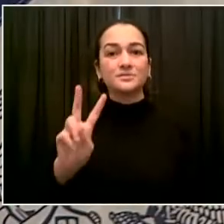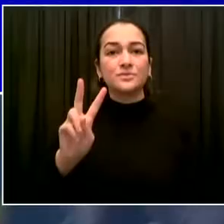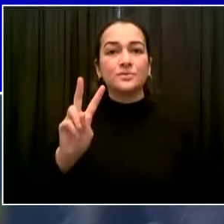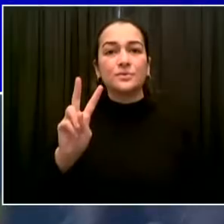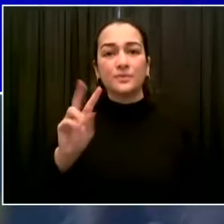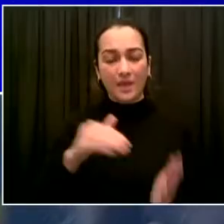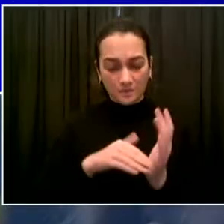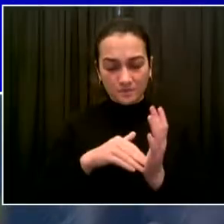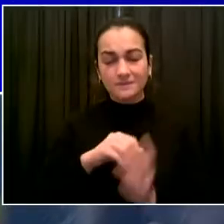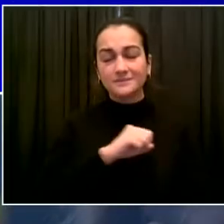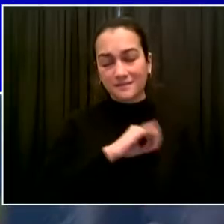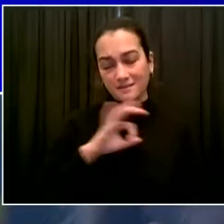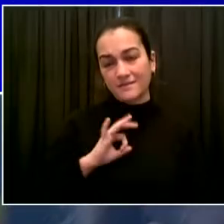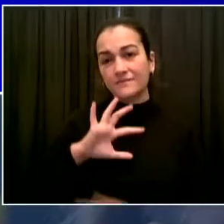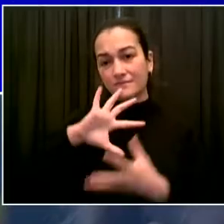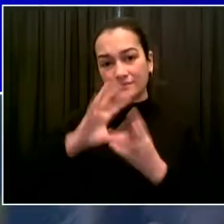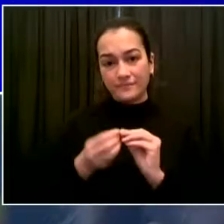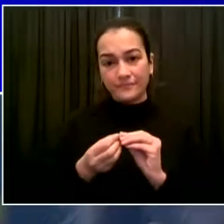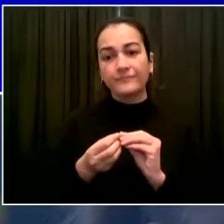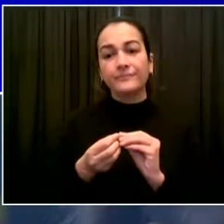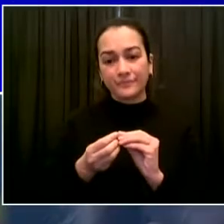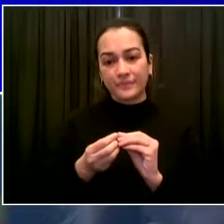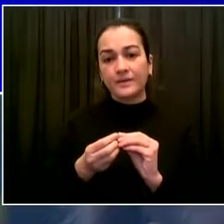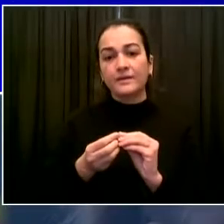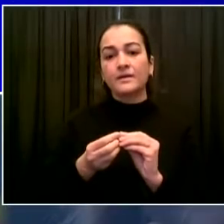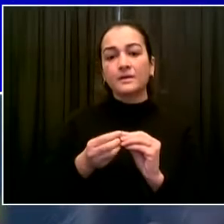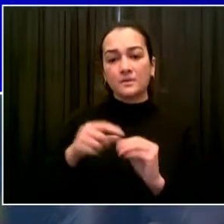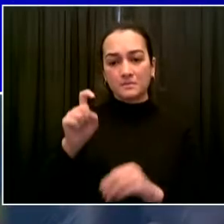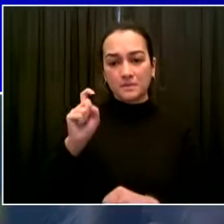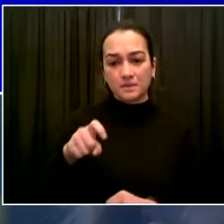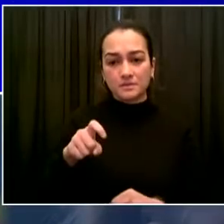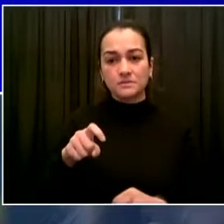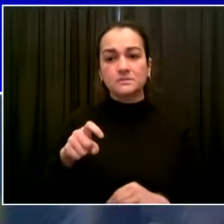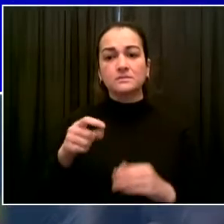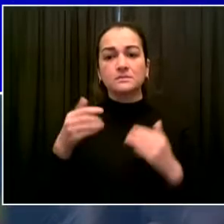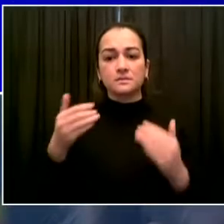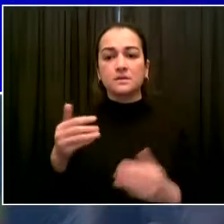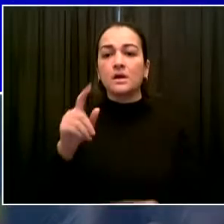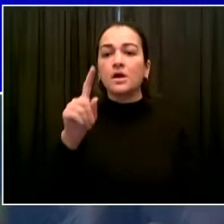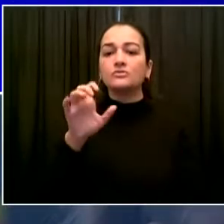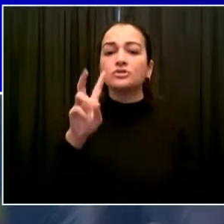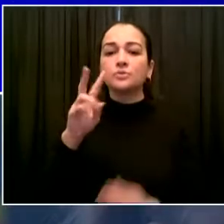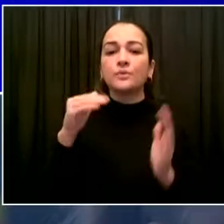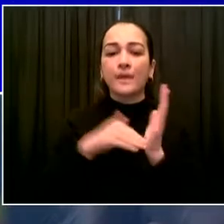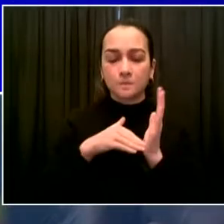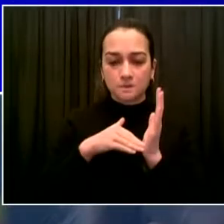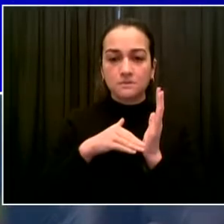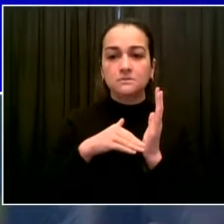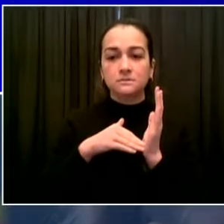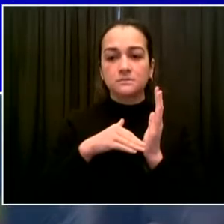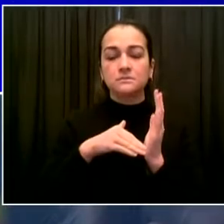WE GOT THE QUESTION YESTERDAY IN THE MEDIA, IS IT IMPORTANT FOR KIDS TO KEEP GOING TO